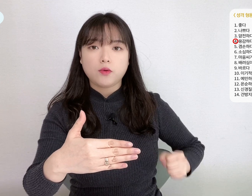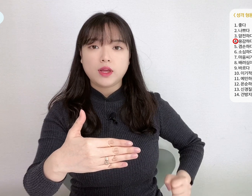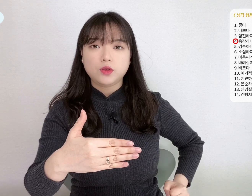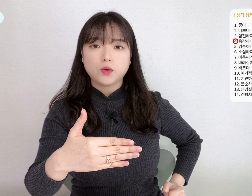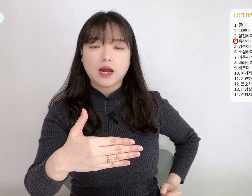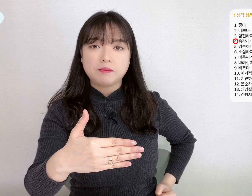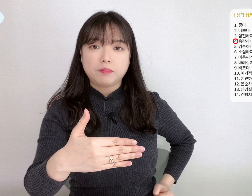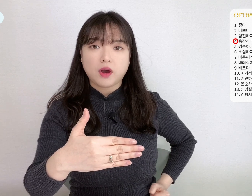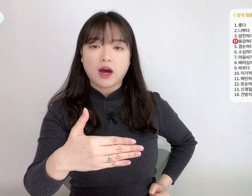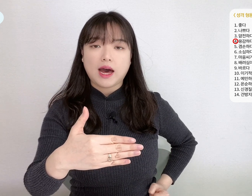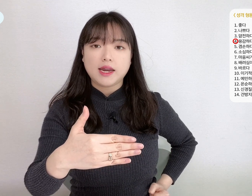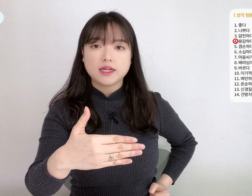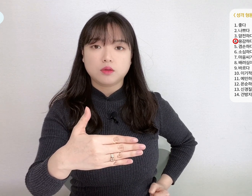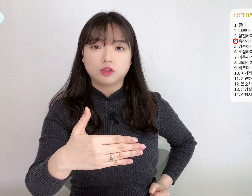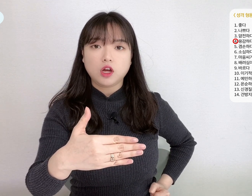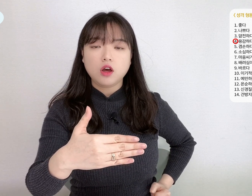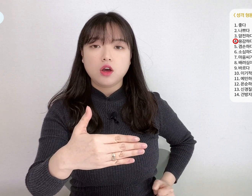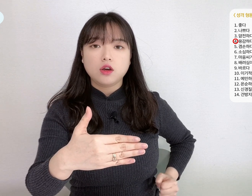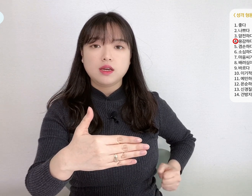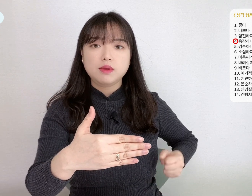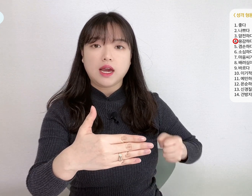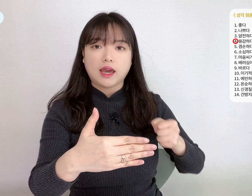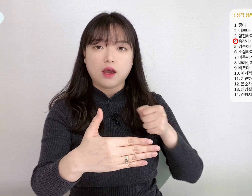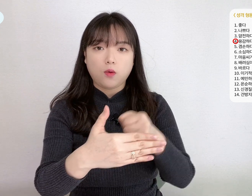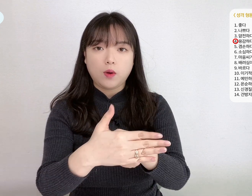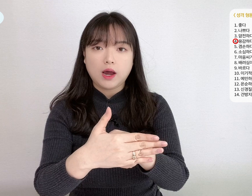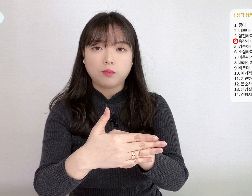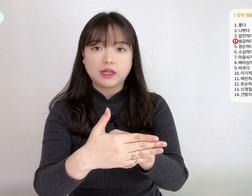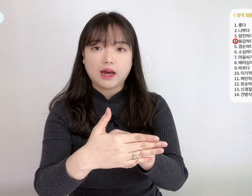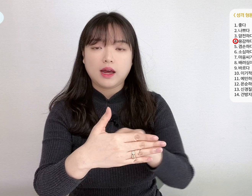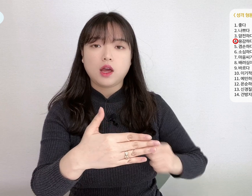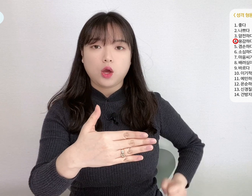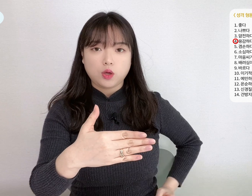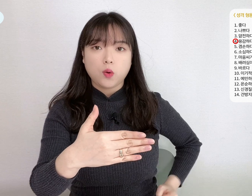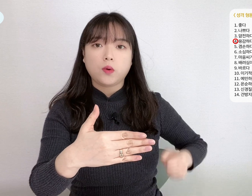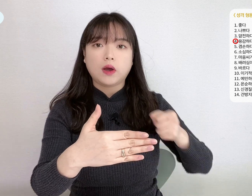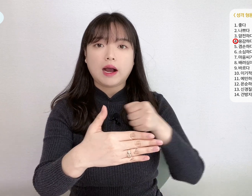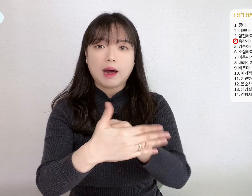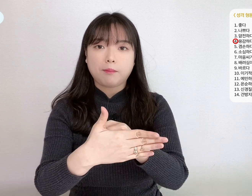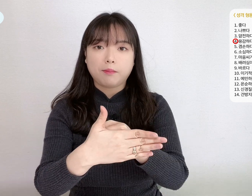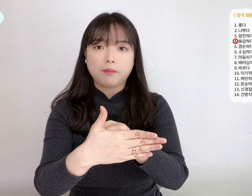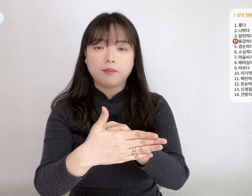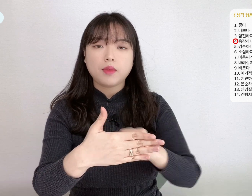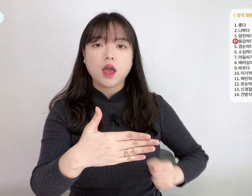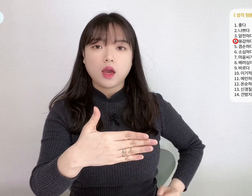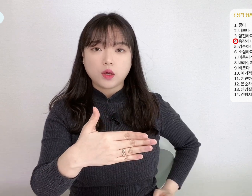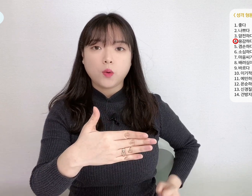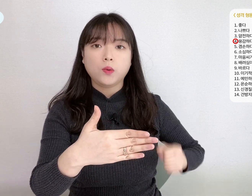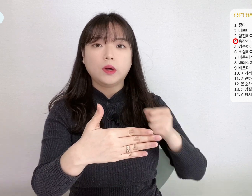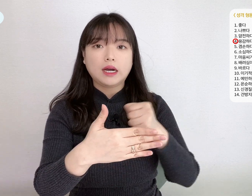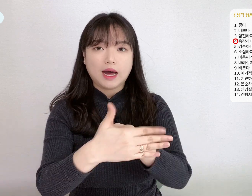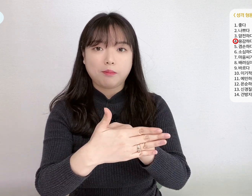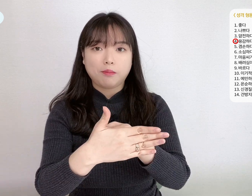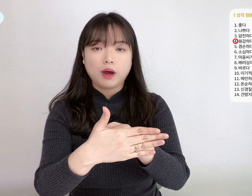make a fist and come up vigorously from under the left rib. [Brave] As you come up,